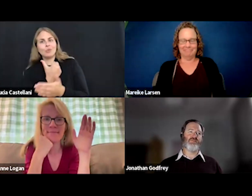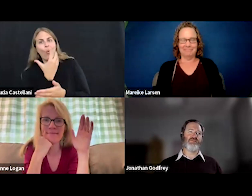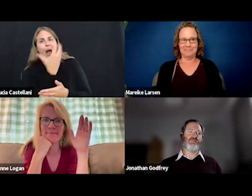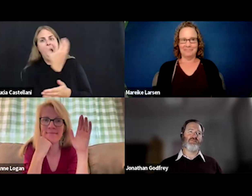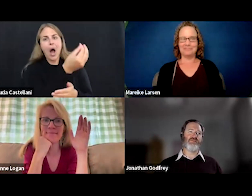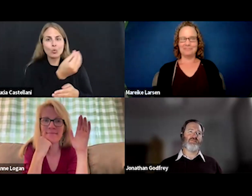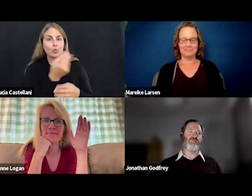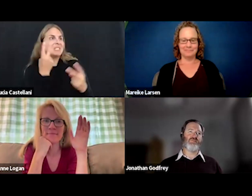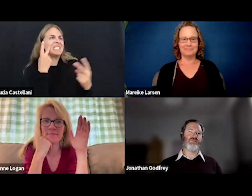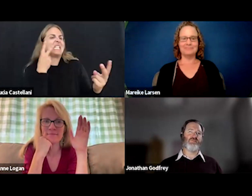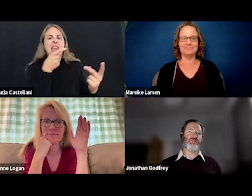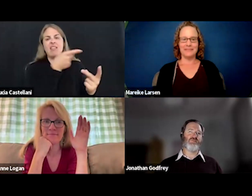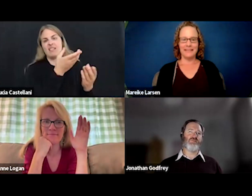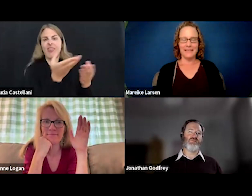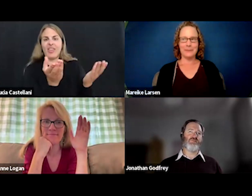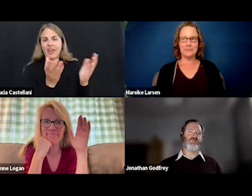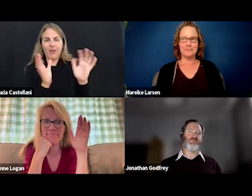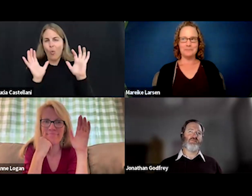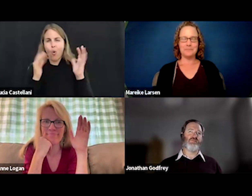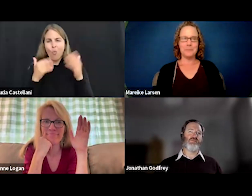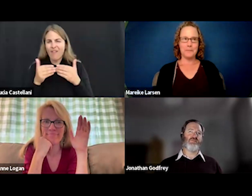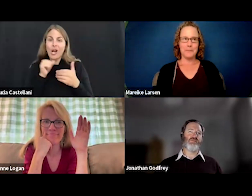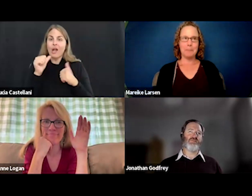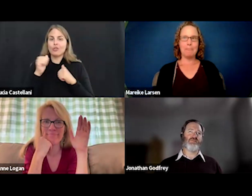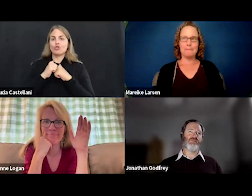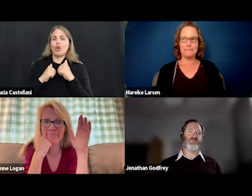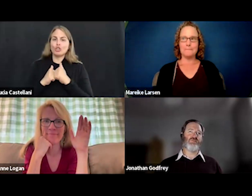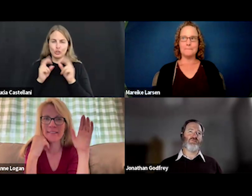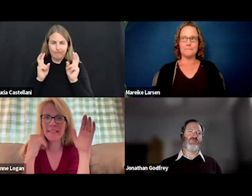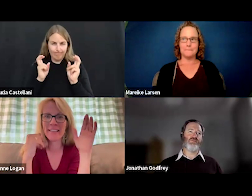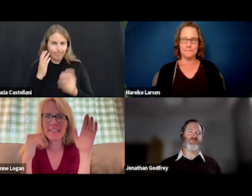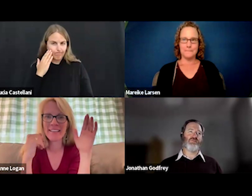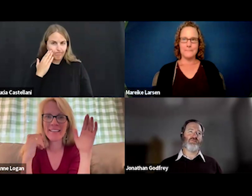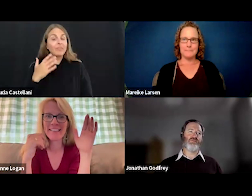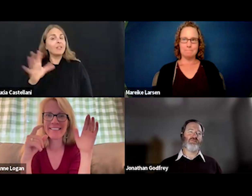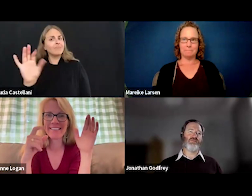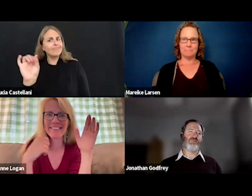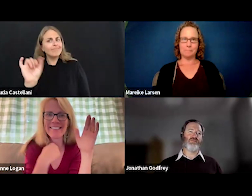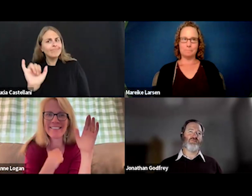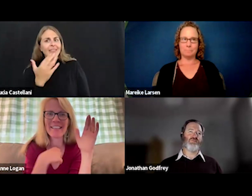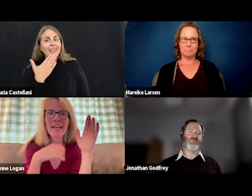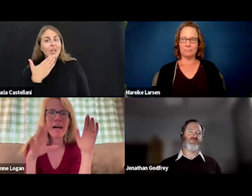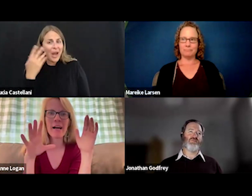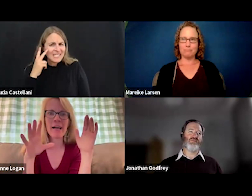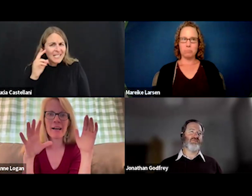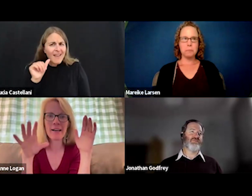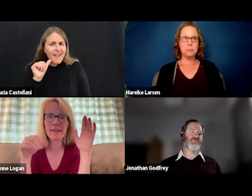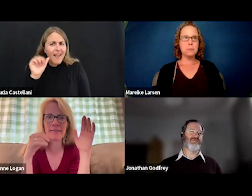place in this new city. Thank you so much for that, Venkatesh. I see Anne is raising her hand.